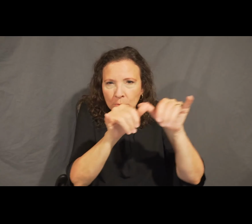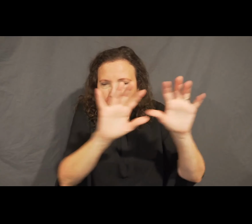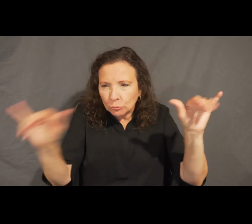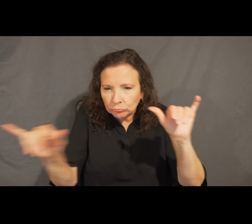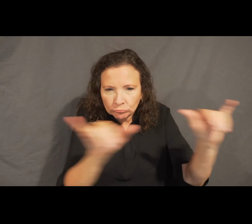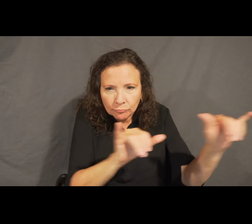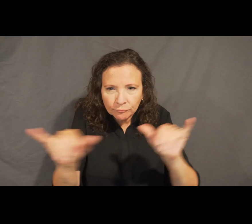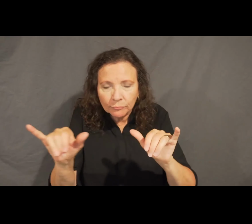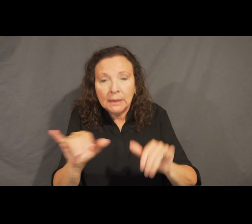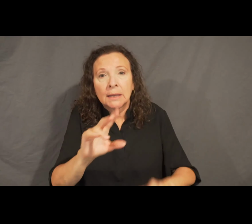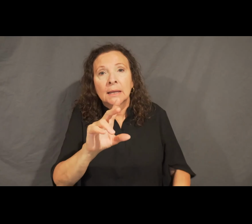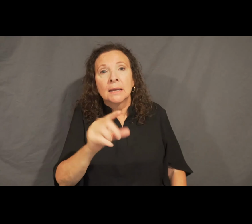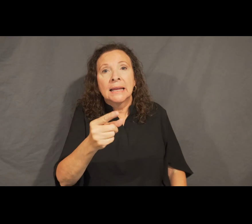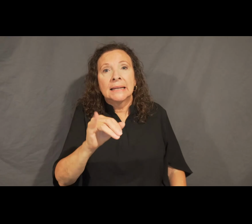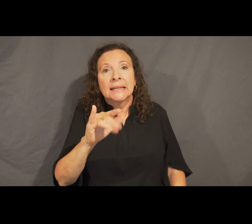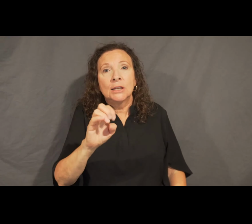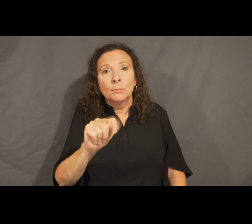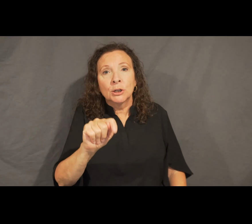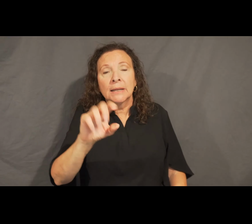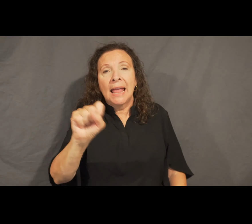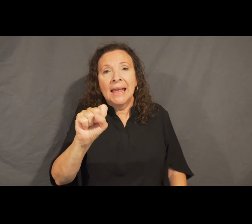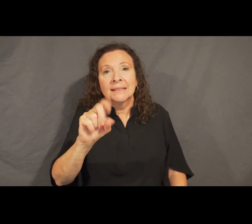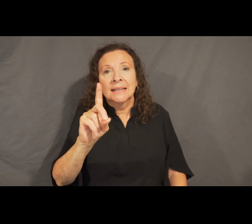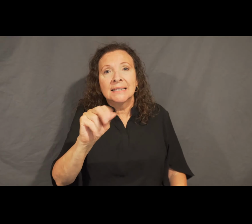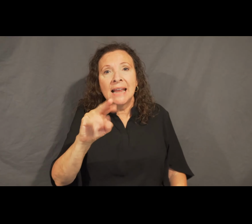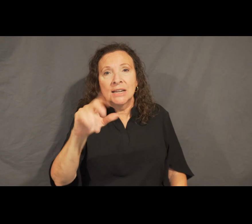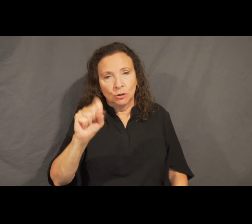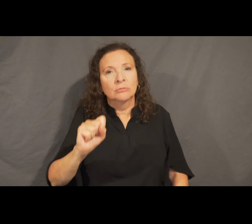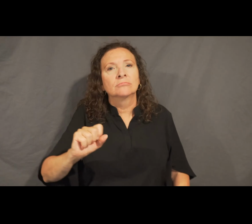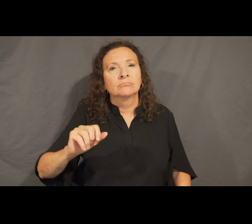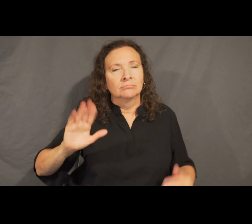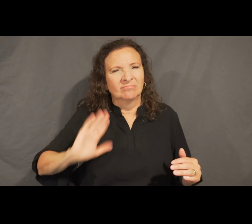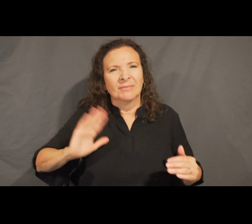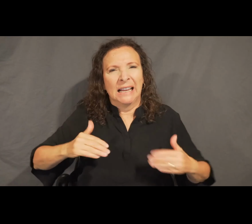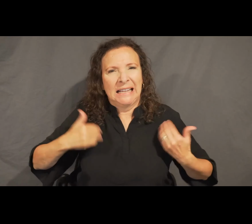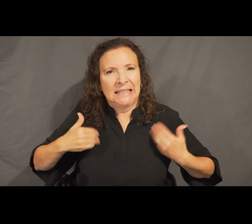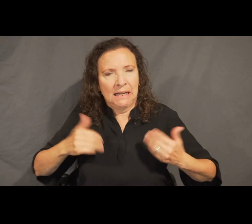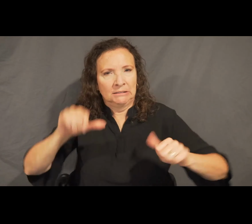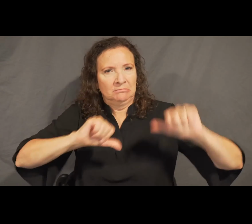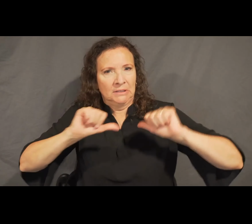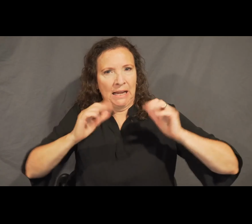He was a younger scientist and was not convinced about that approach.